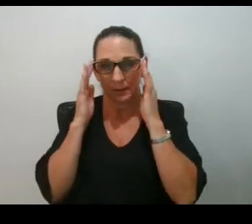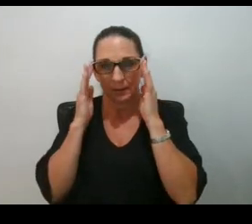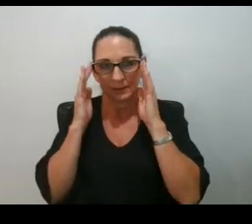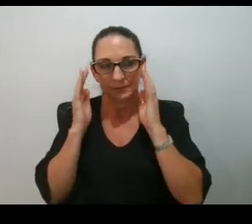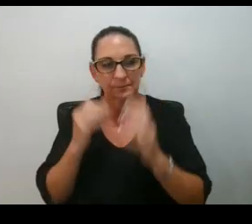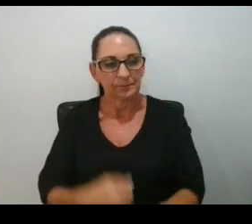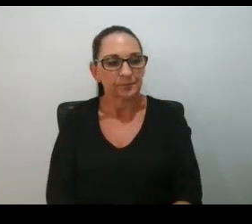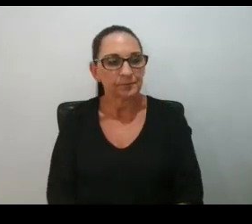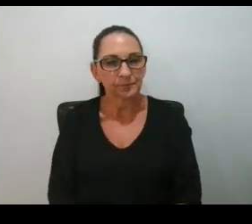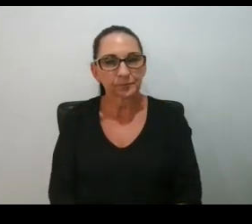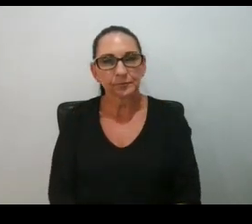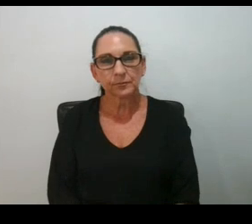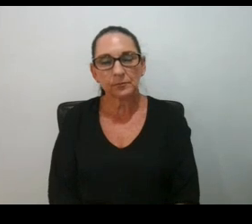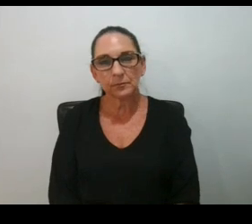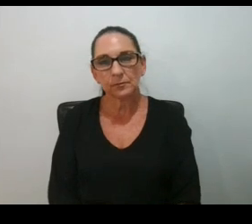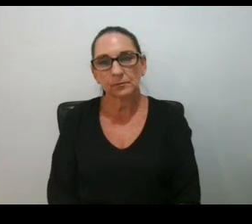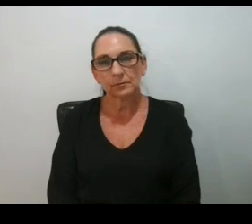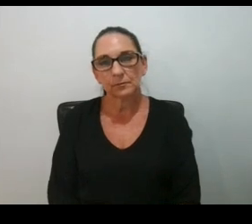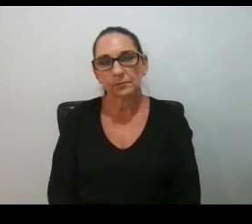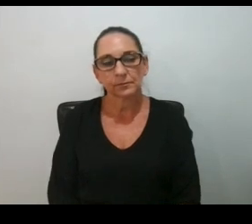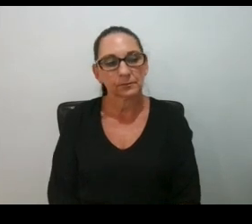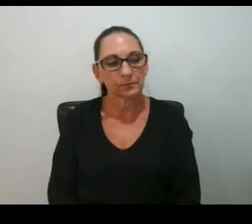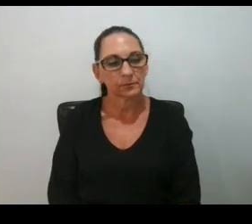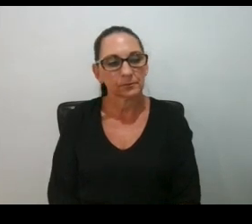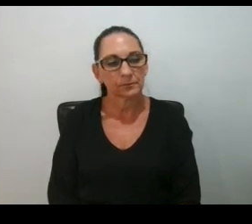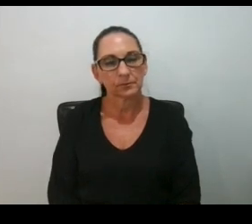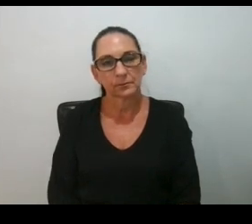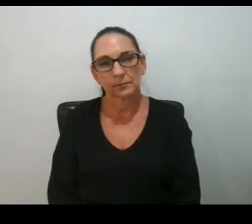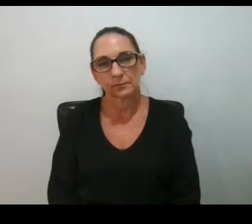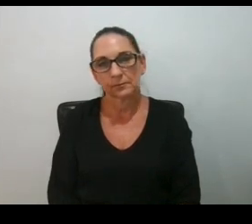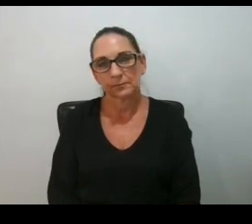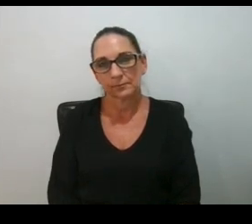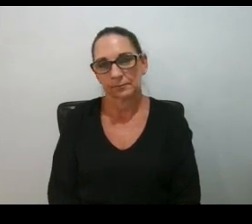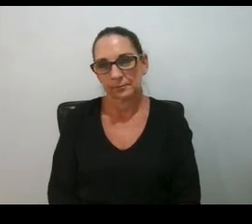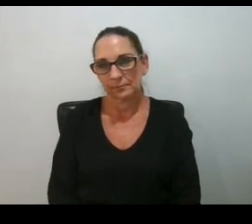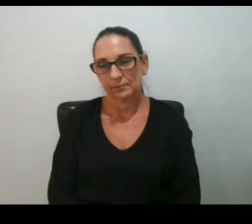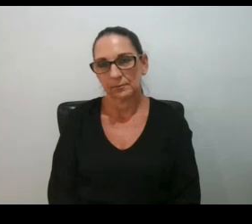36% limited and just a small percentage none so that's right so lots of you know